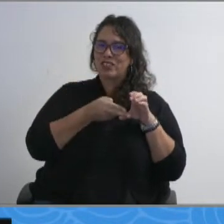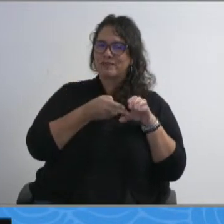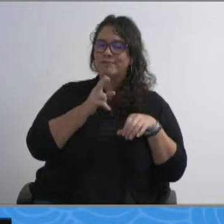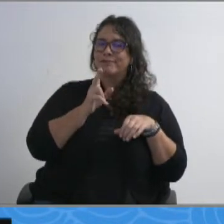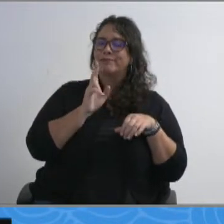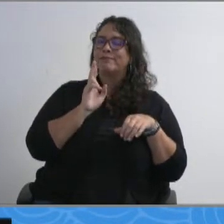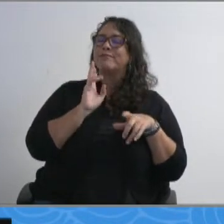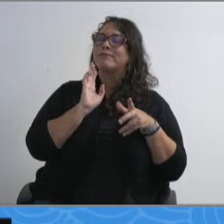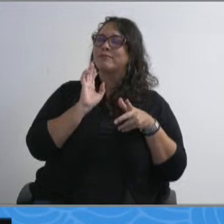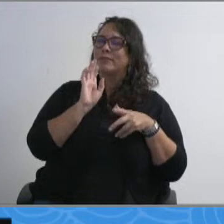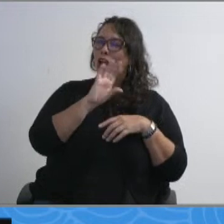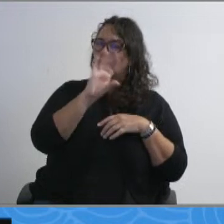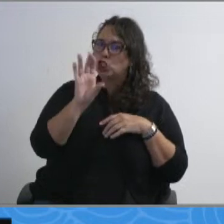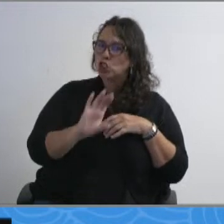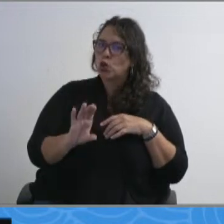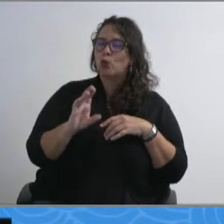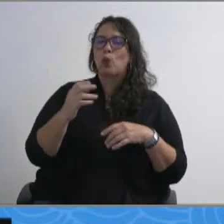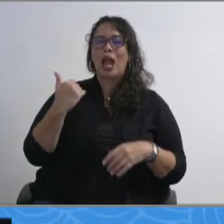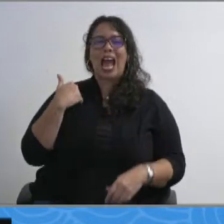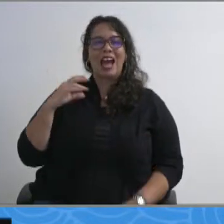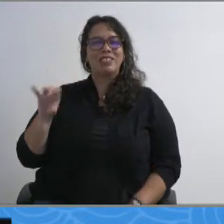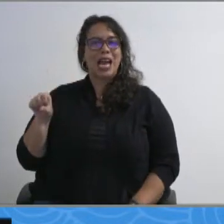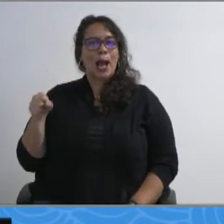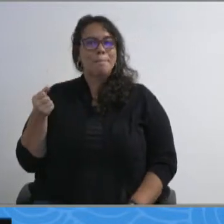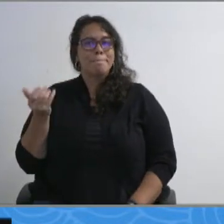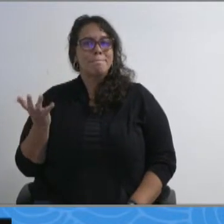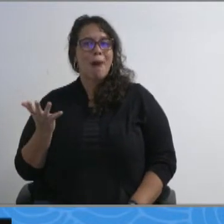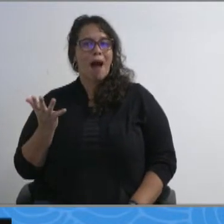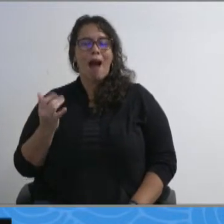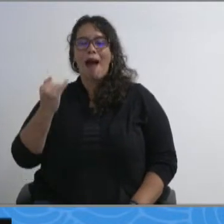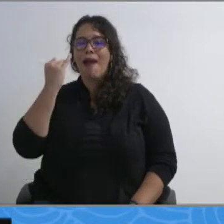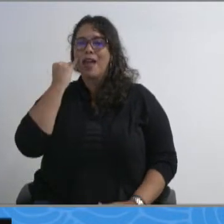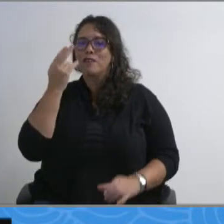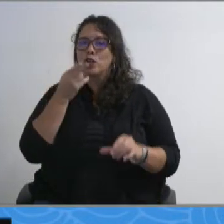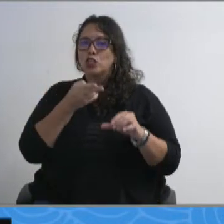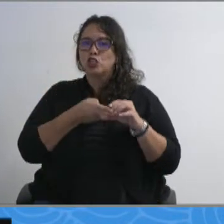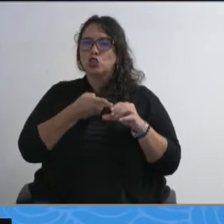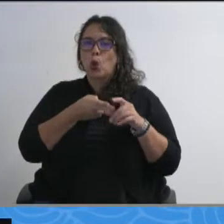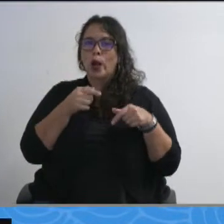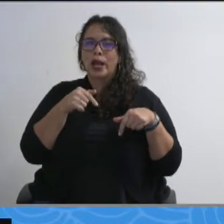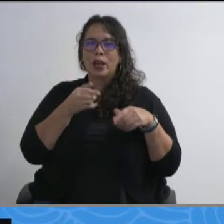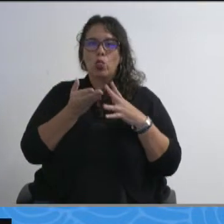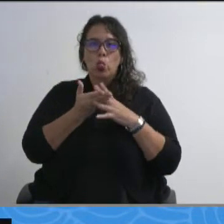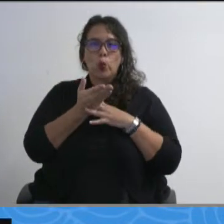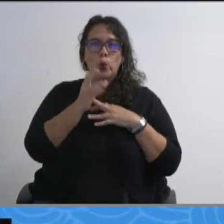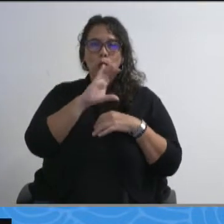and we have Khmer interpretation available if you're joining us via Zoom. You're gonna look for that globe.